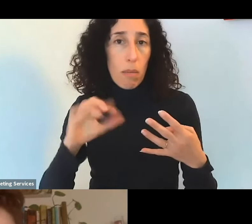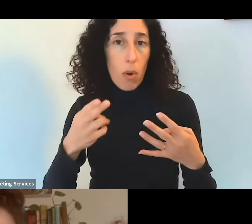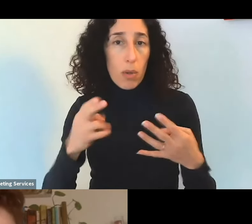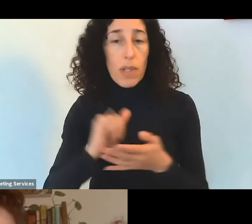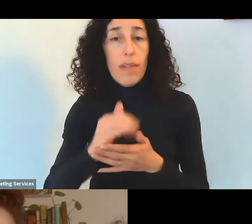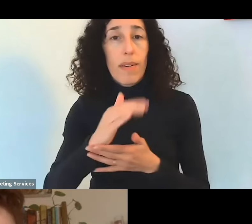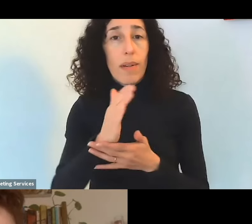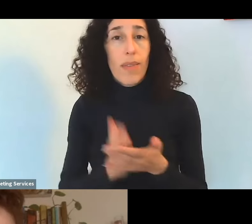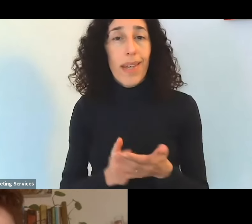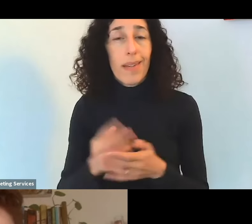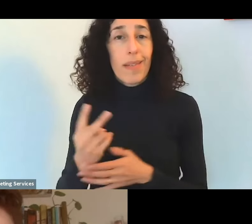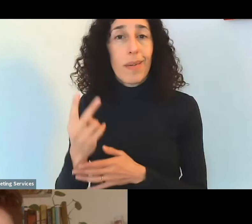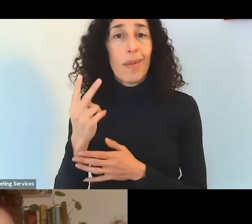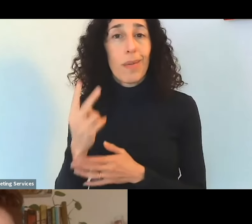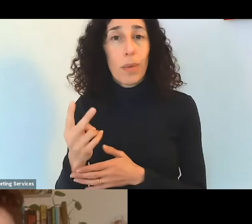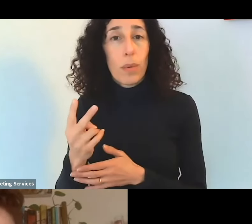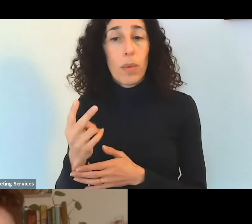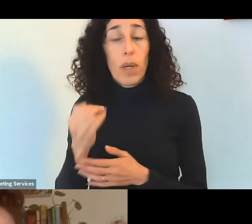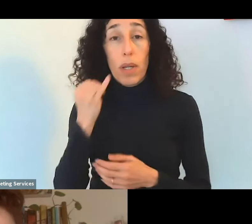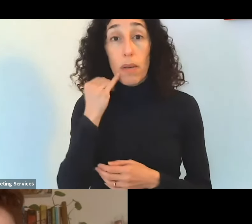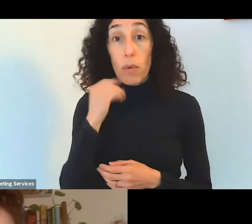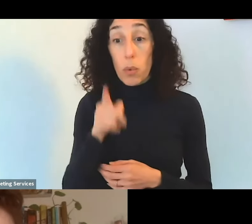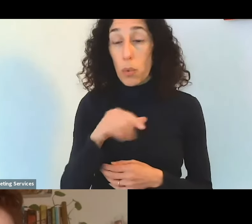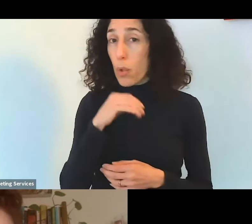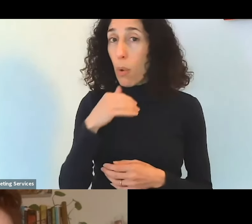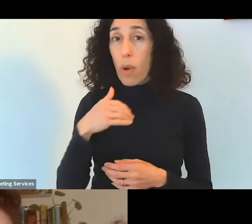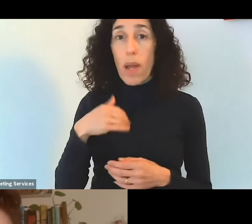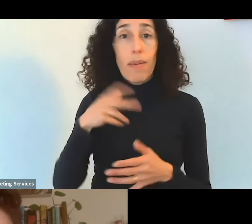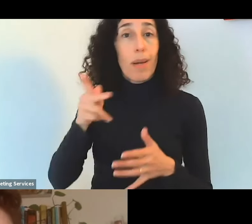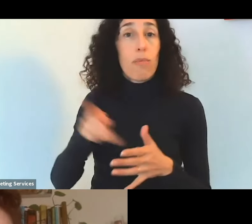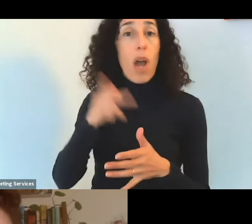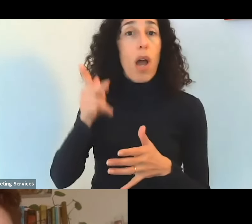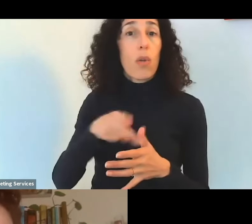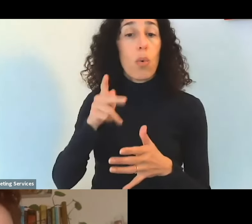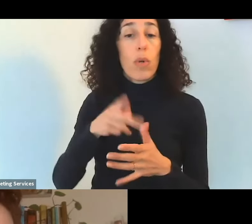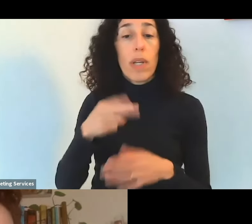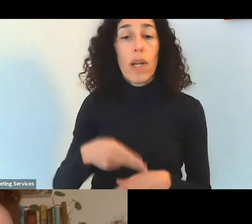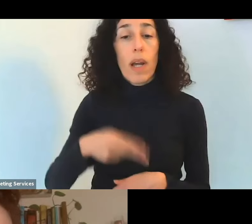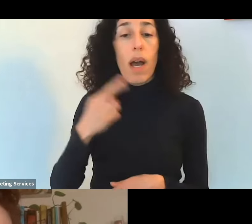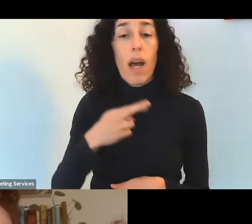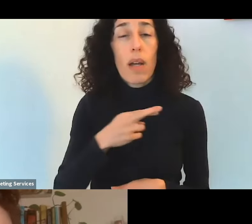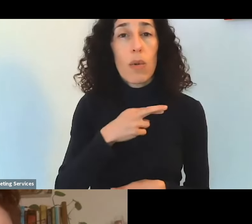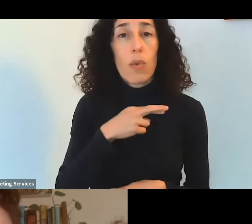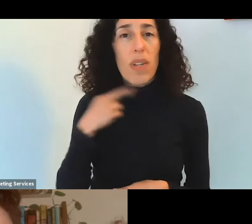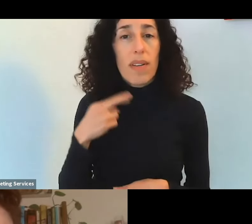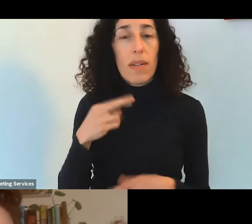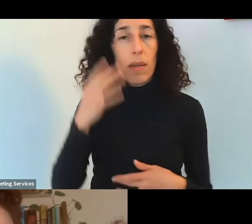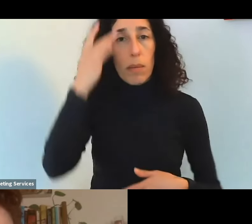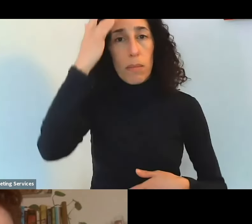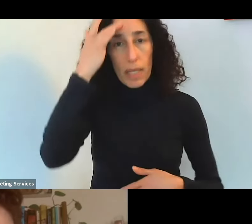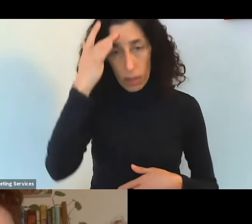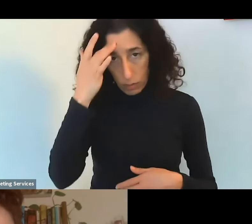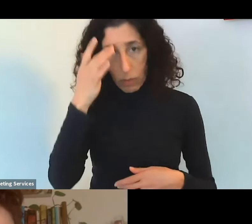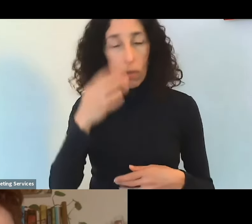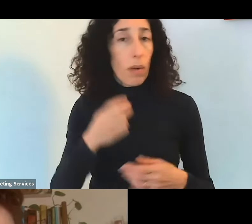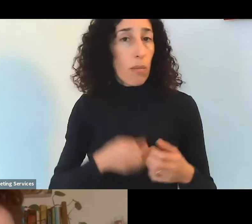Right now, those who are not in the eligibility that have been listed already, they will probably become eligible from March, later in March is when it is anticipated that everyone will become eligible. When we get to phase 2. So if you don't have any of these priority underlying conditions or you're not in this priority group, you will have to wait a little longer, a little more patience for when vaccines become widely available to everyone of the .